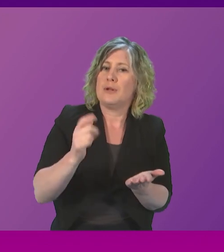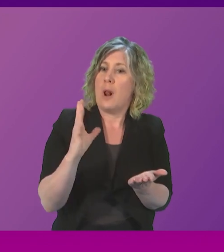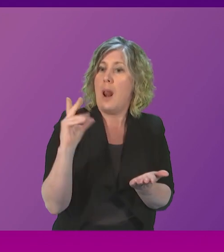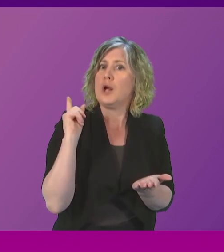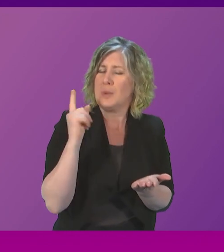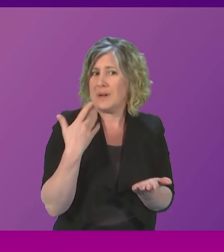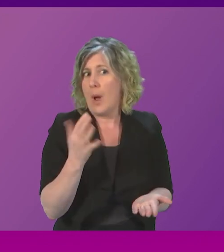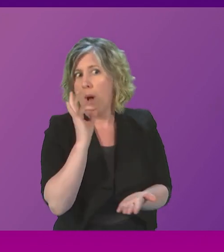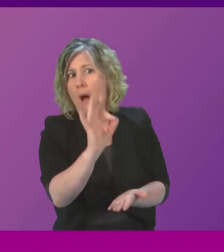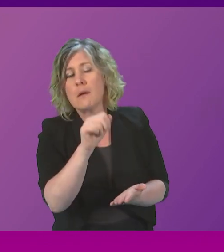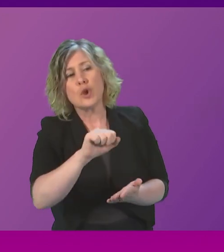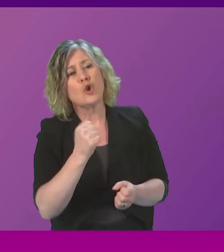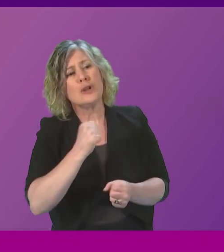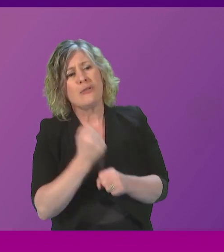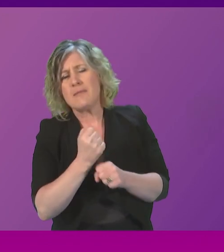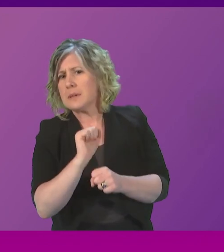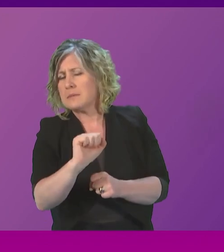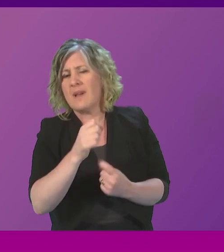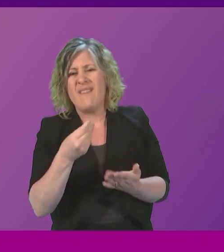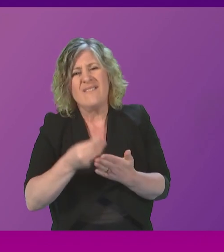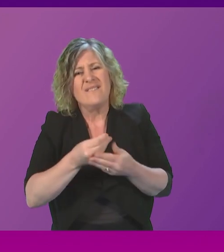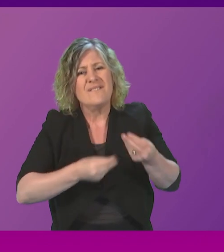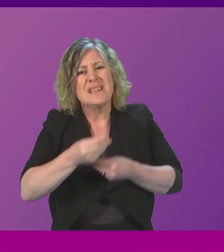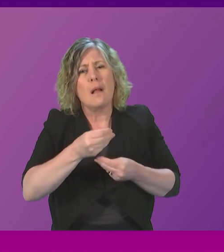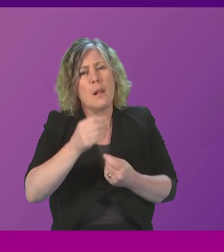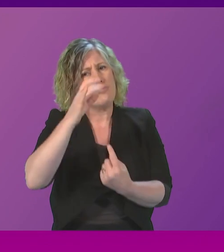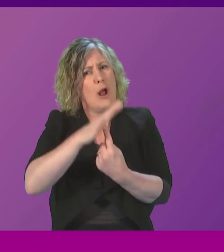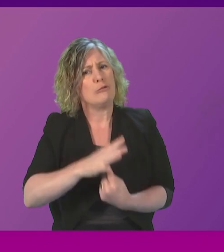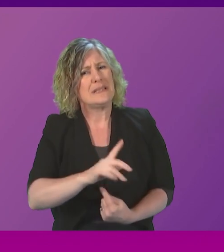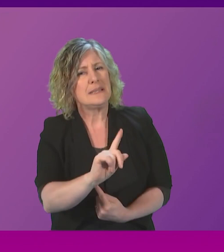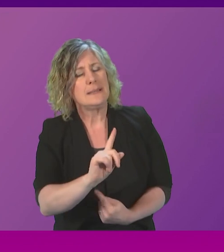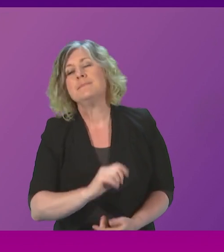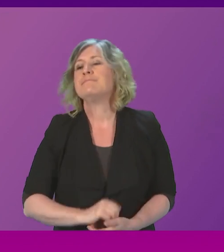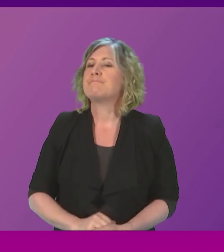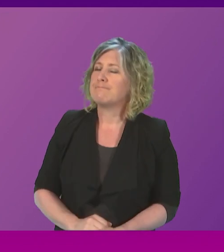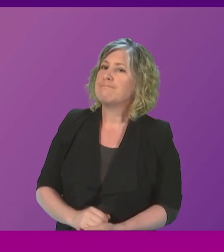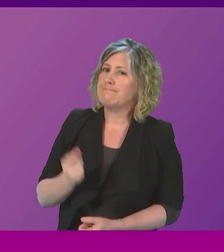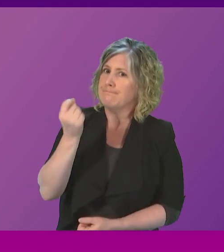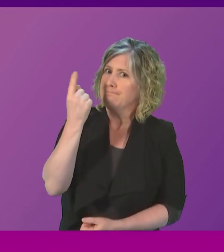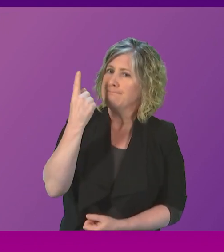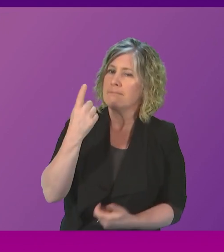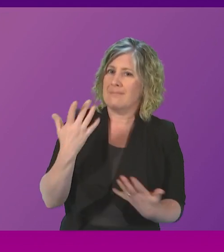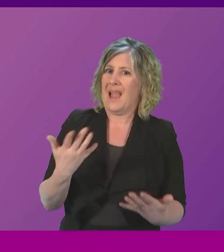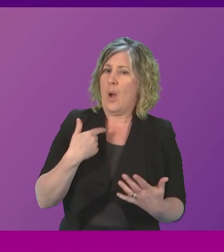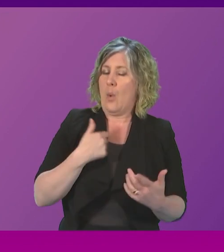The report highlights the impact of long-term change in demographics for our economy and